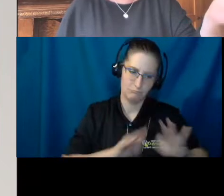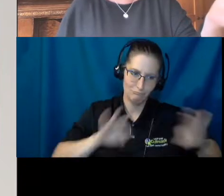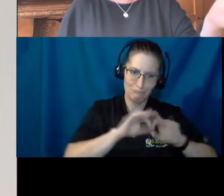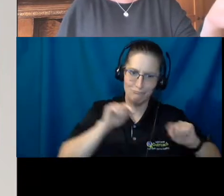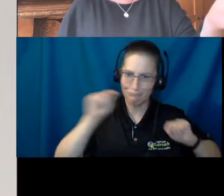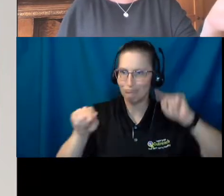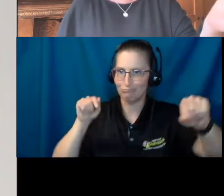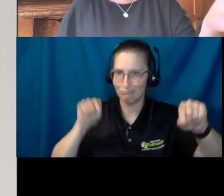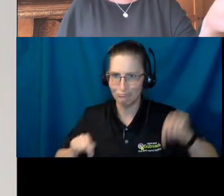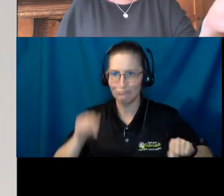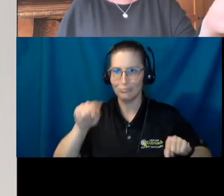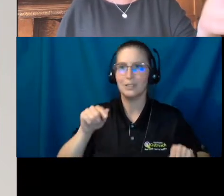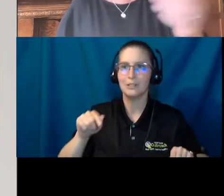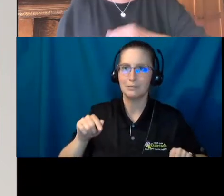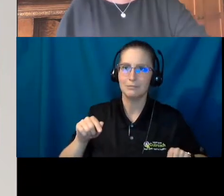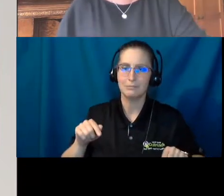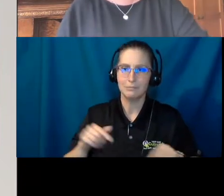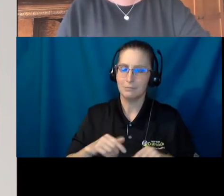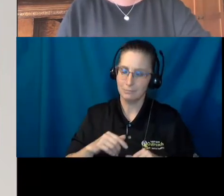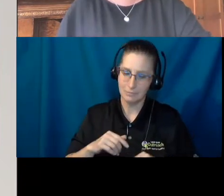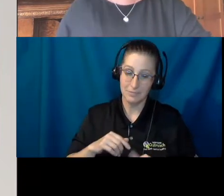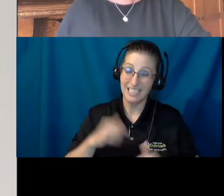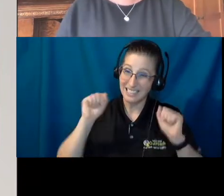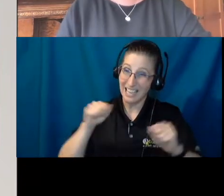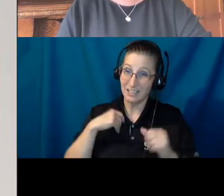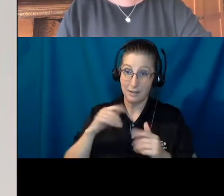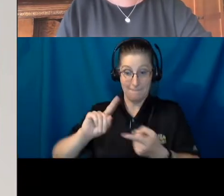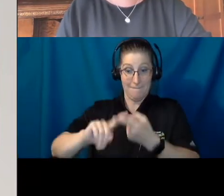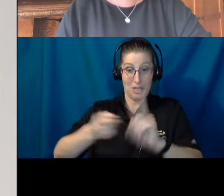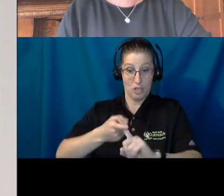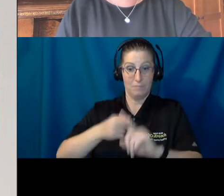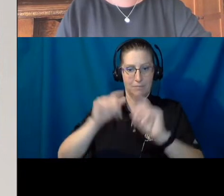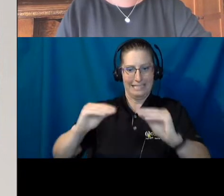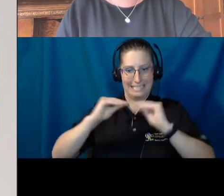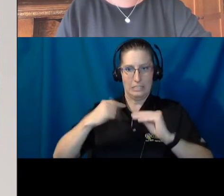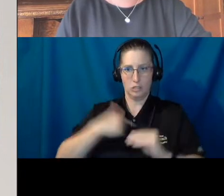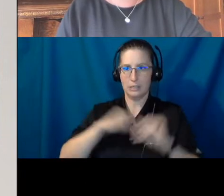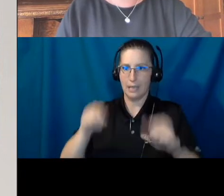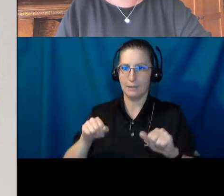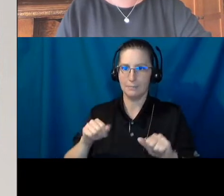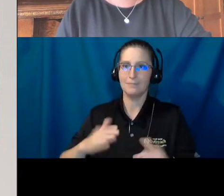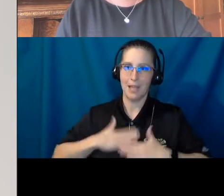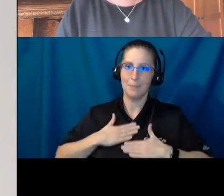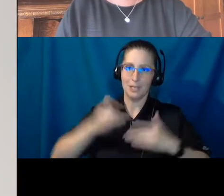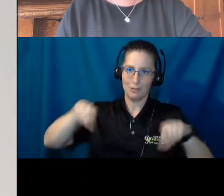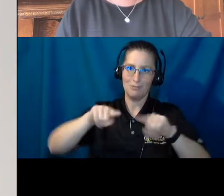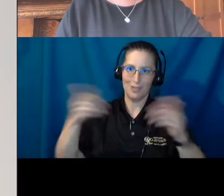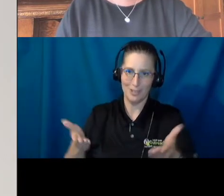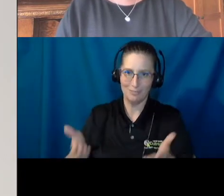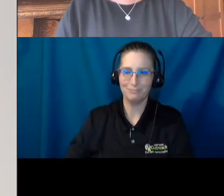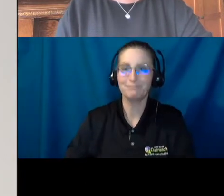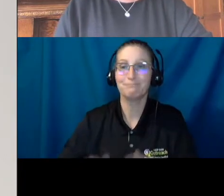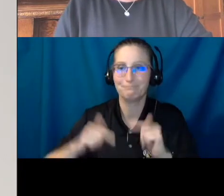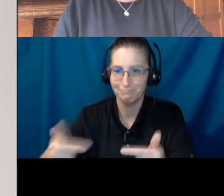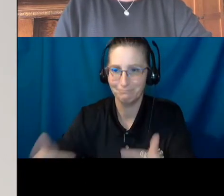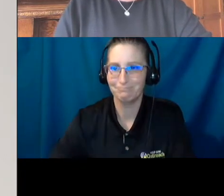be learned through friendship. So it's, I'm so happy that you're all here. And another